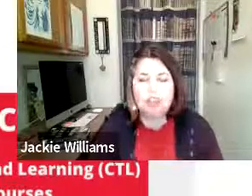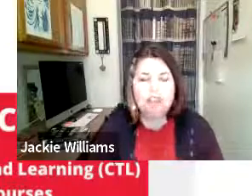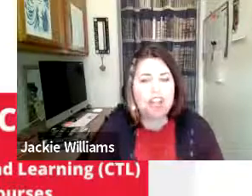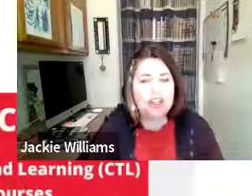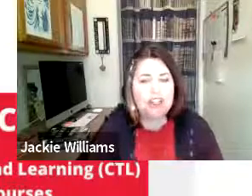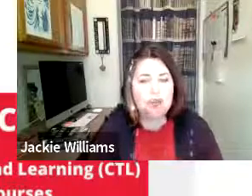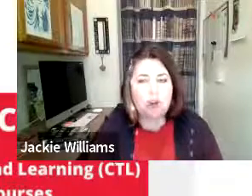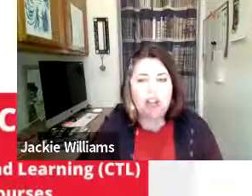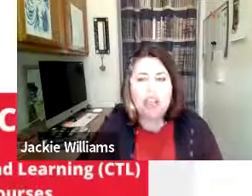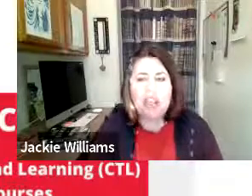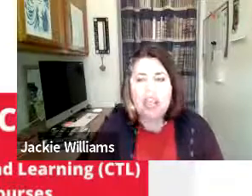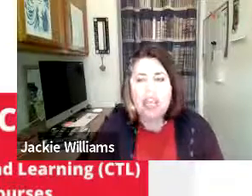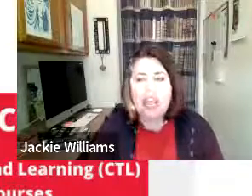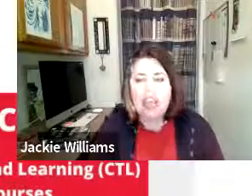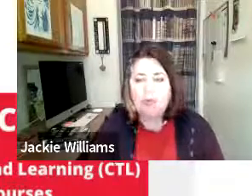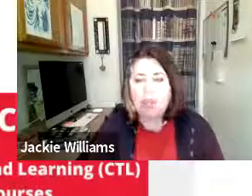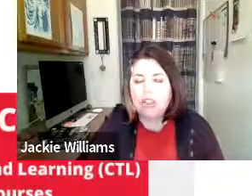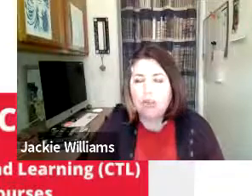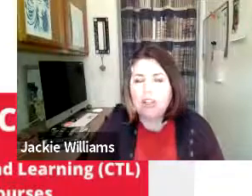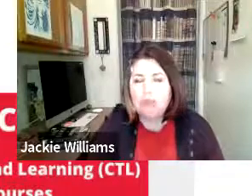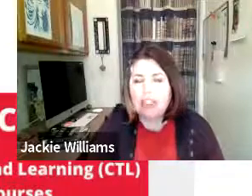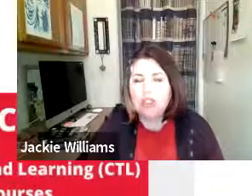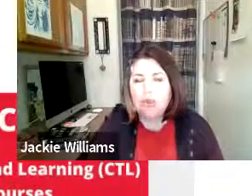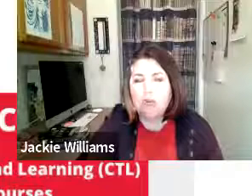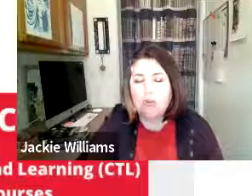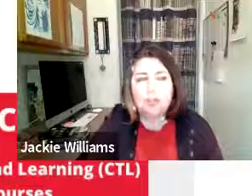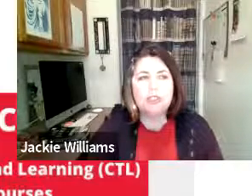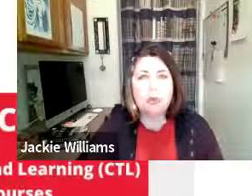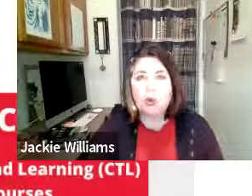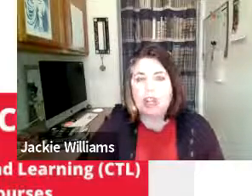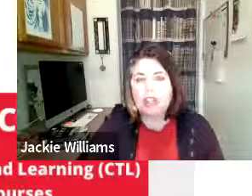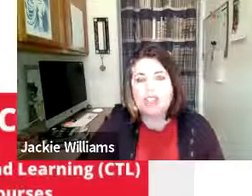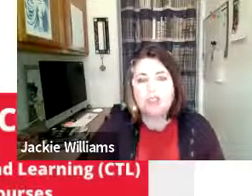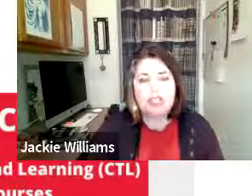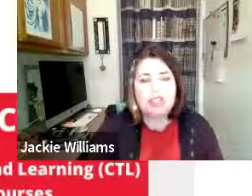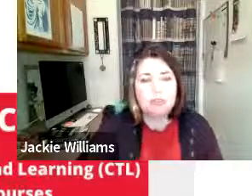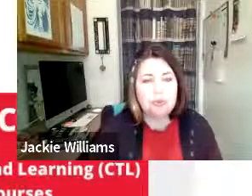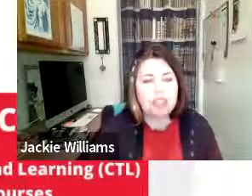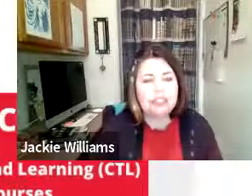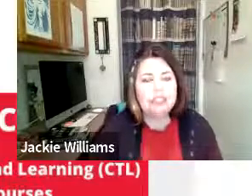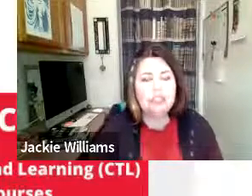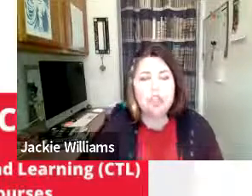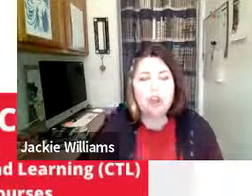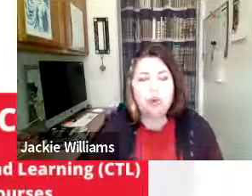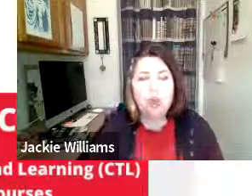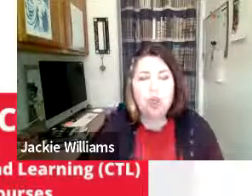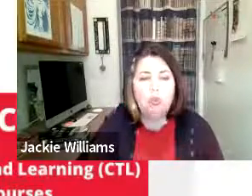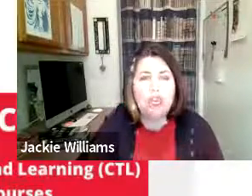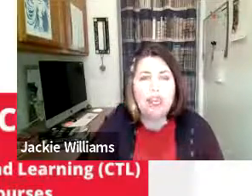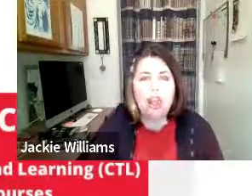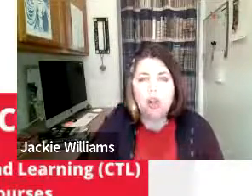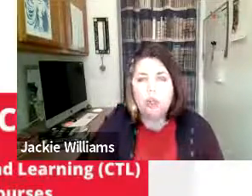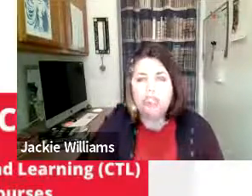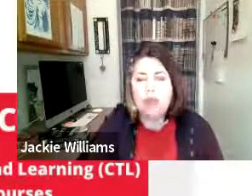what the flyer is for. And we also wanted to make sure that we were supporting our students through this. So we are going to